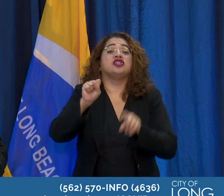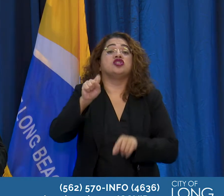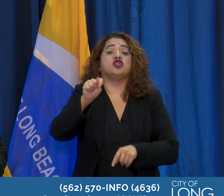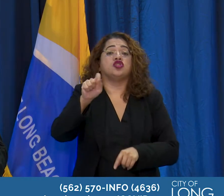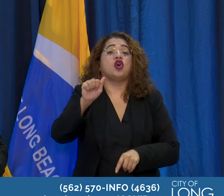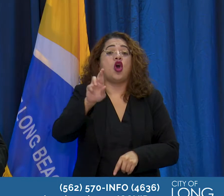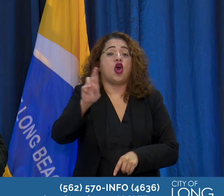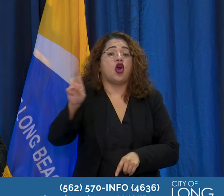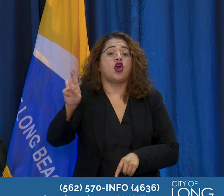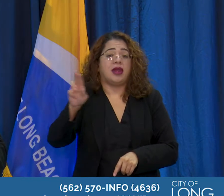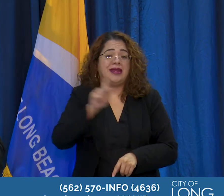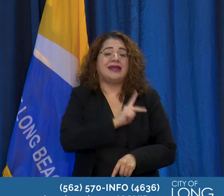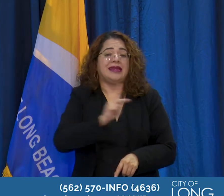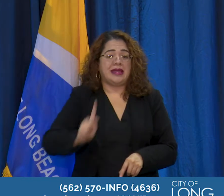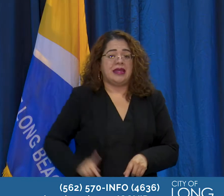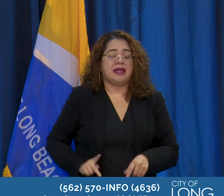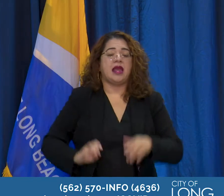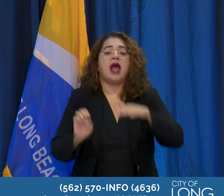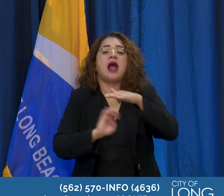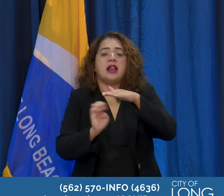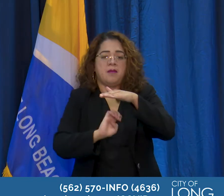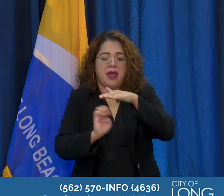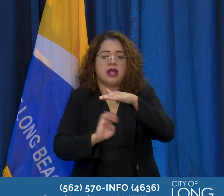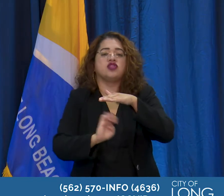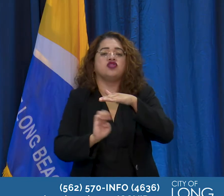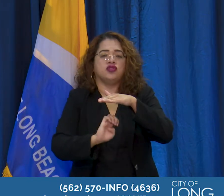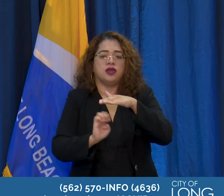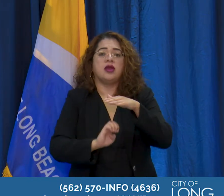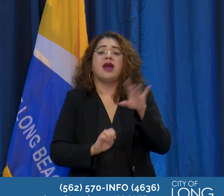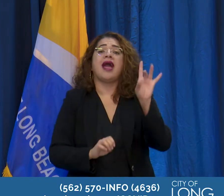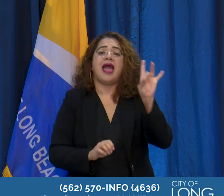and that's from 8am to 2pm. And they'll be clinics in the weeks ahead.